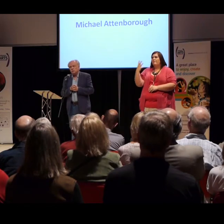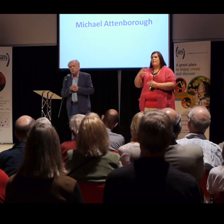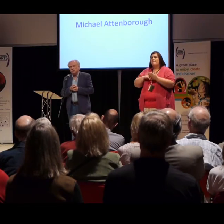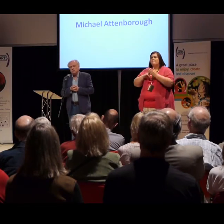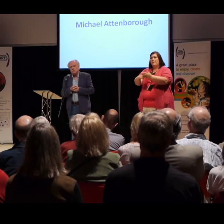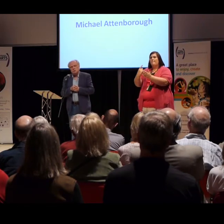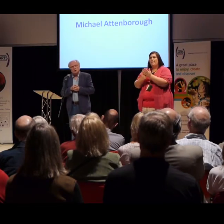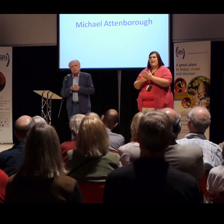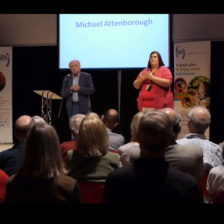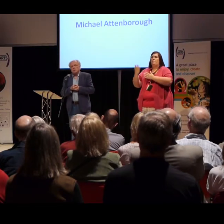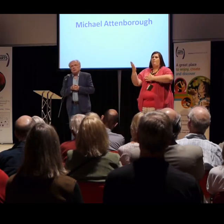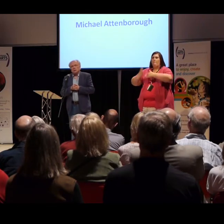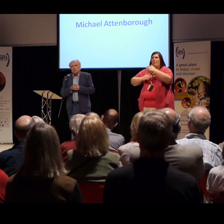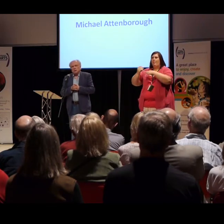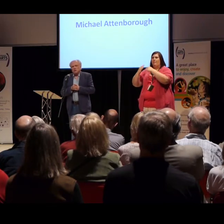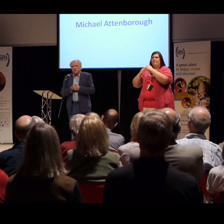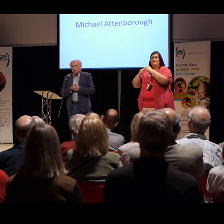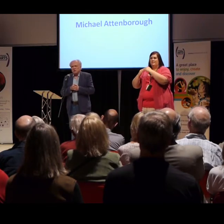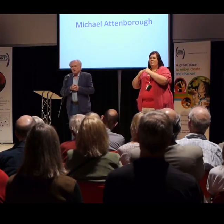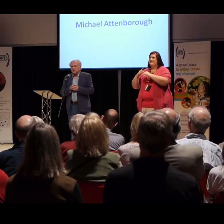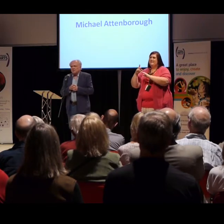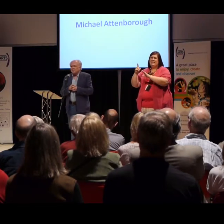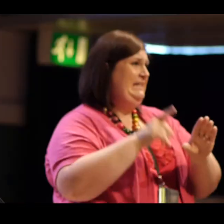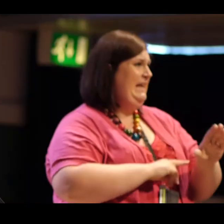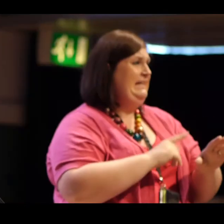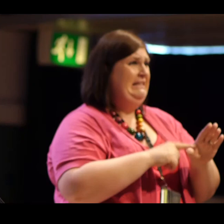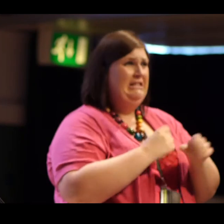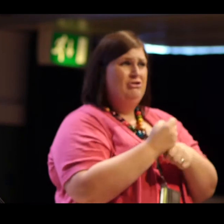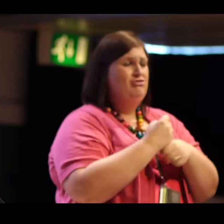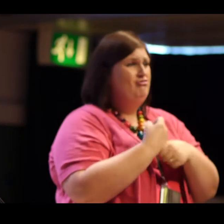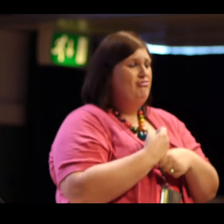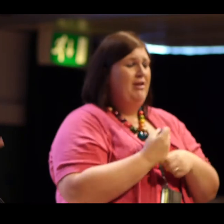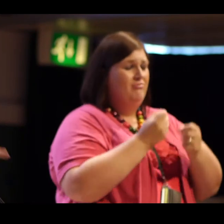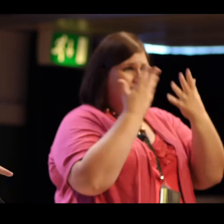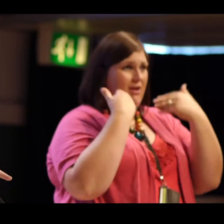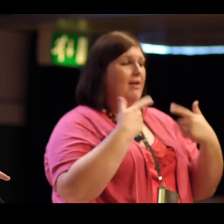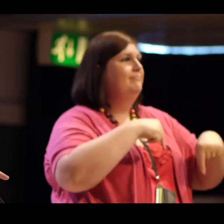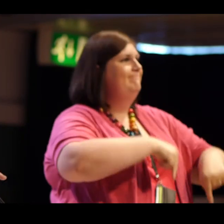to rebuild - took years off his life. And the other one is this one.